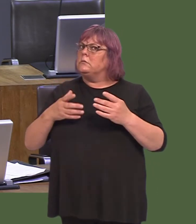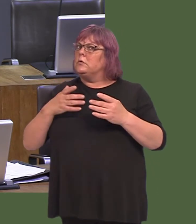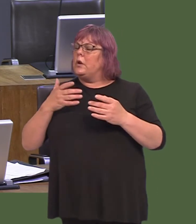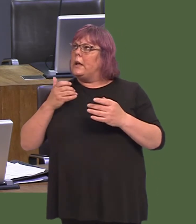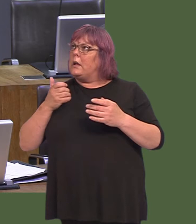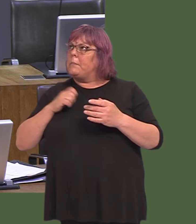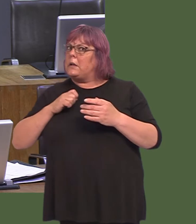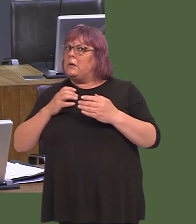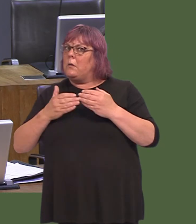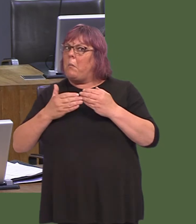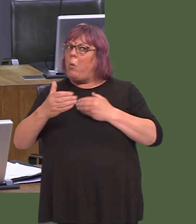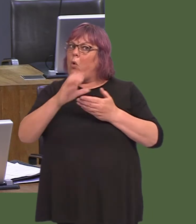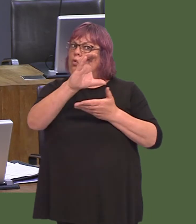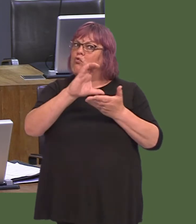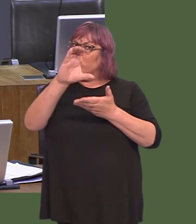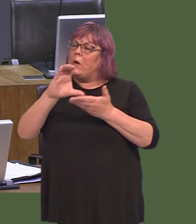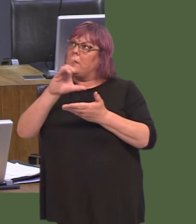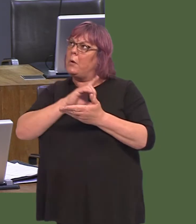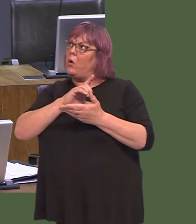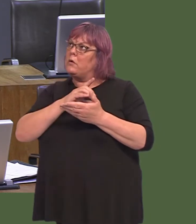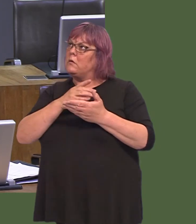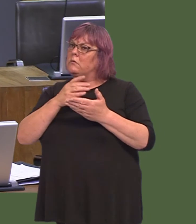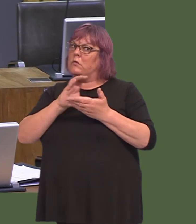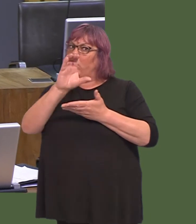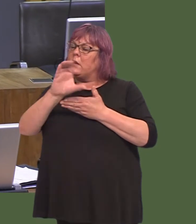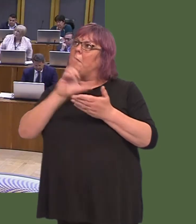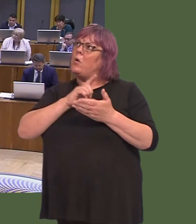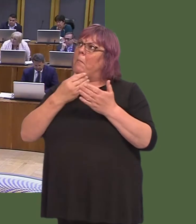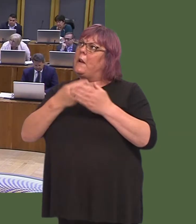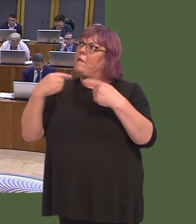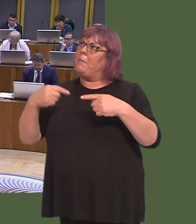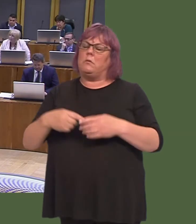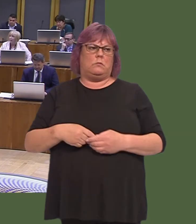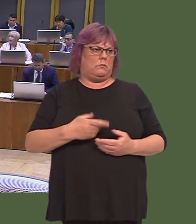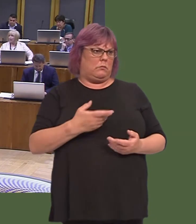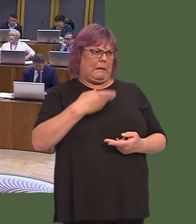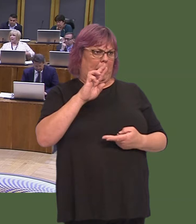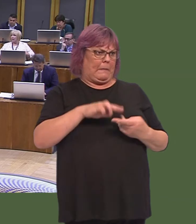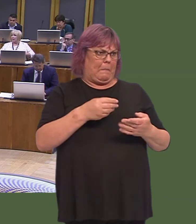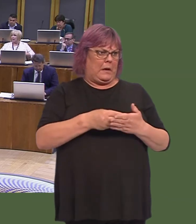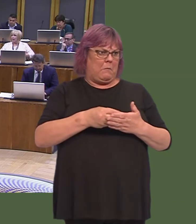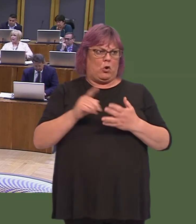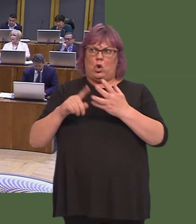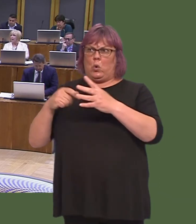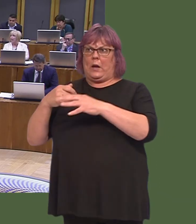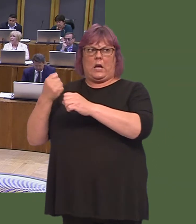And are you anticipating more applications for grants now that there's more money available to meet them? Carwyn Jones AM: Well, there's less money, because we get less money from the UK Conservative